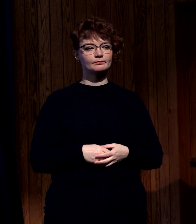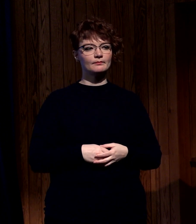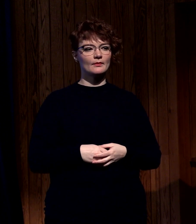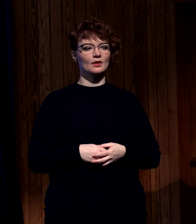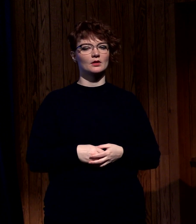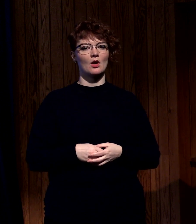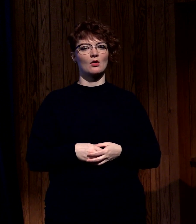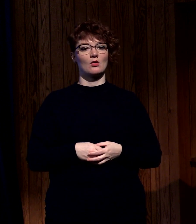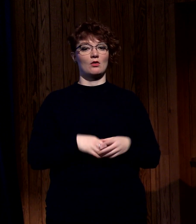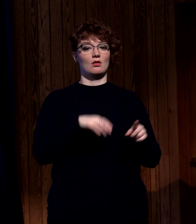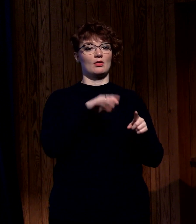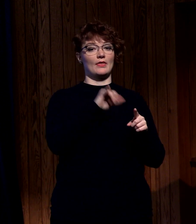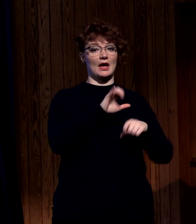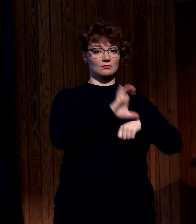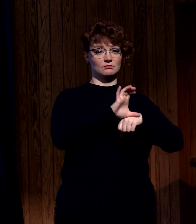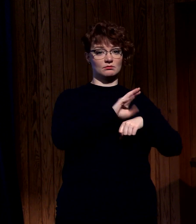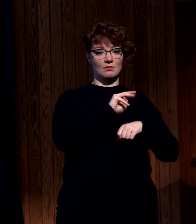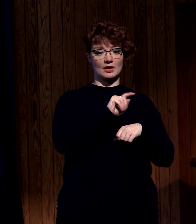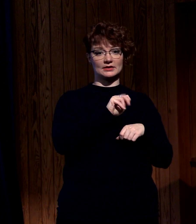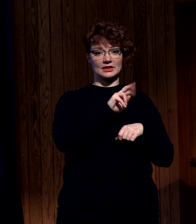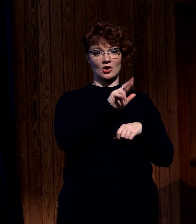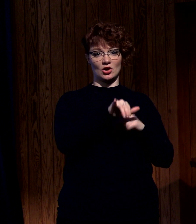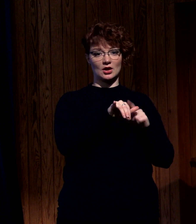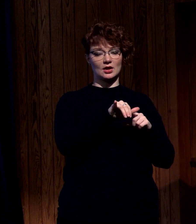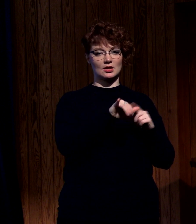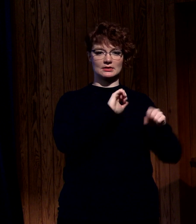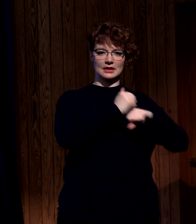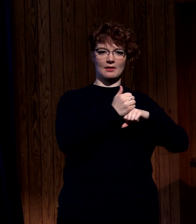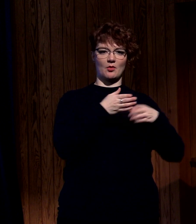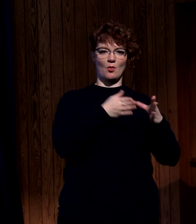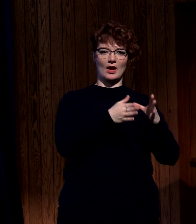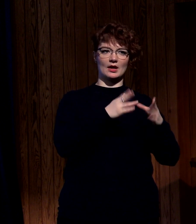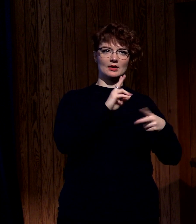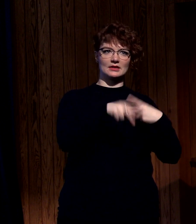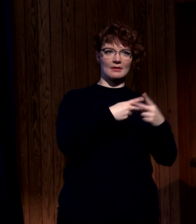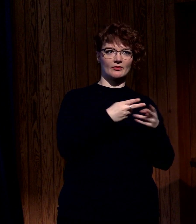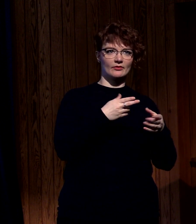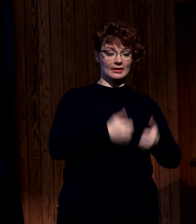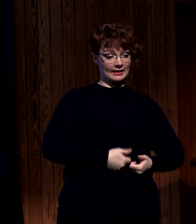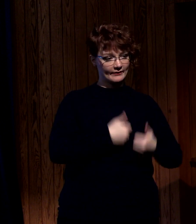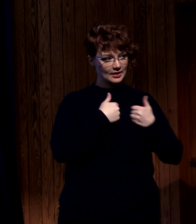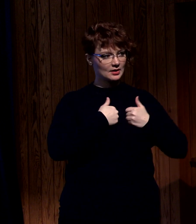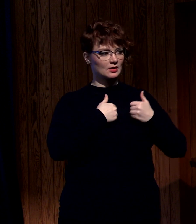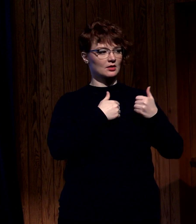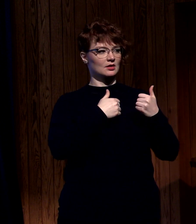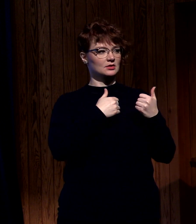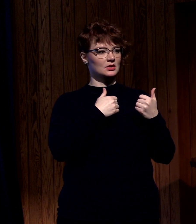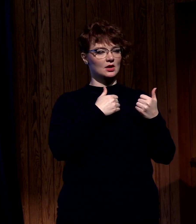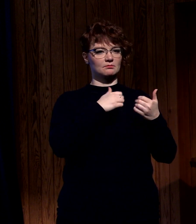monasteries establish a way of living that was scheduled and